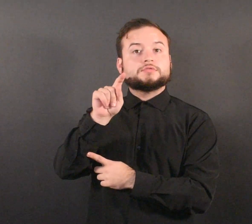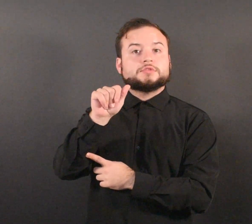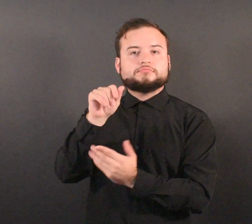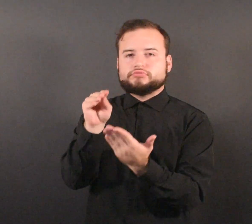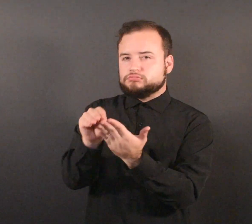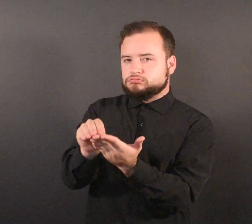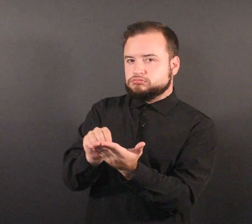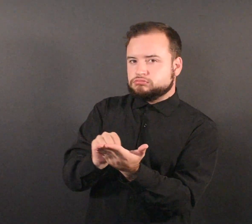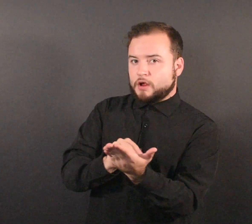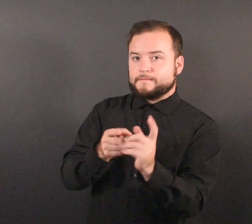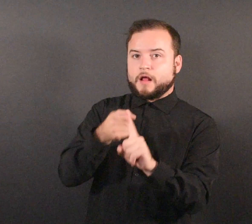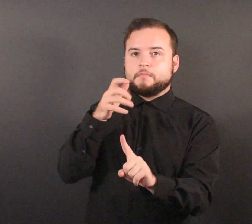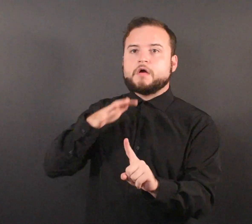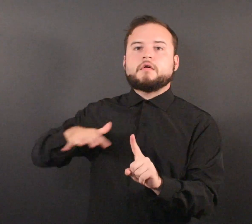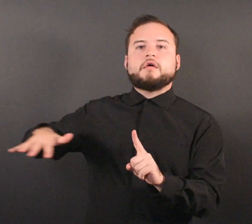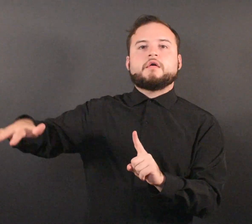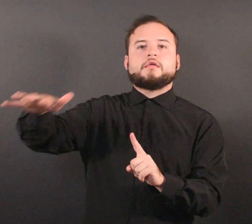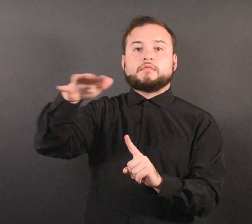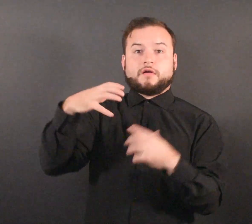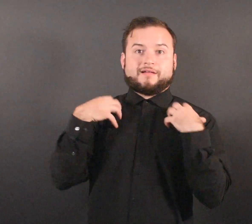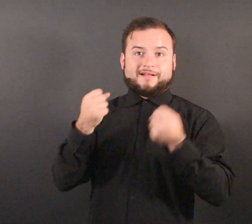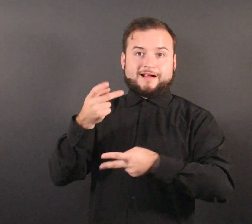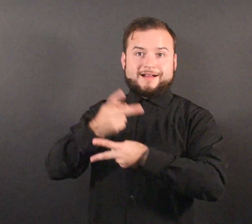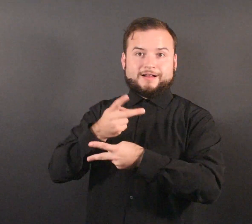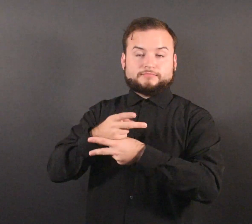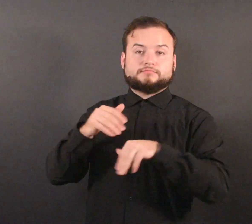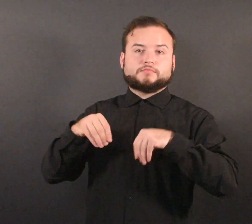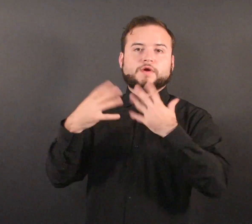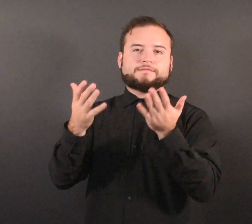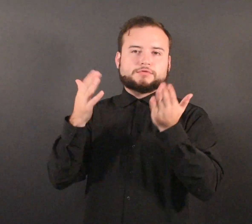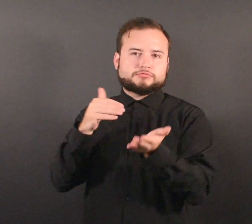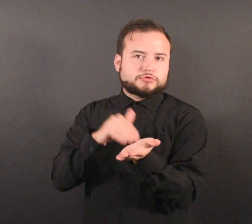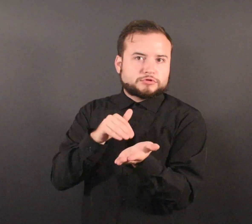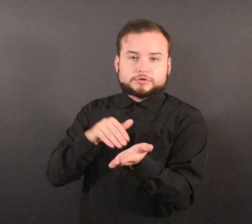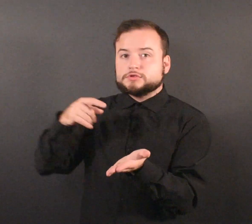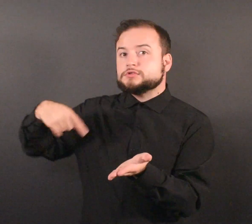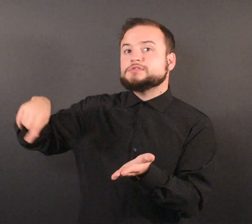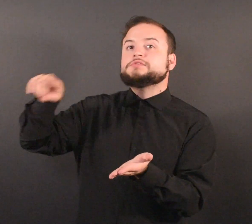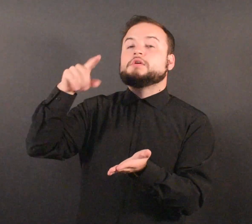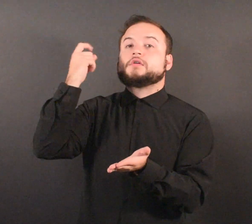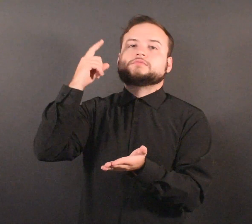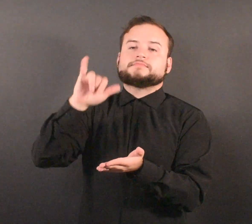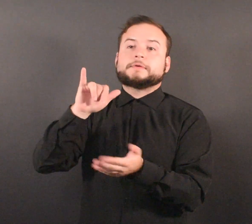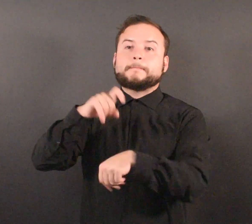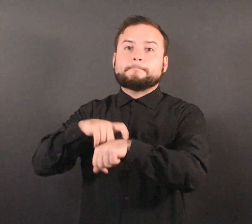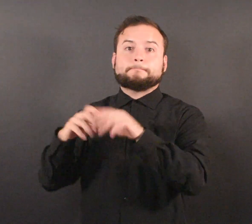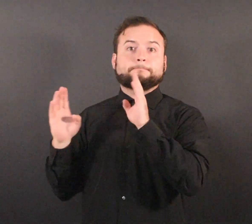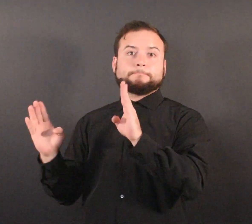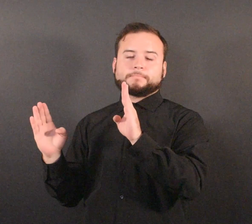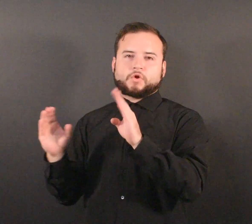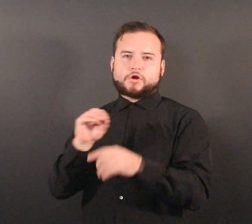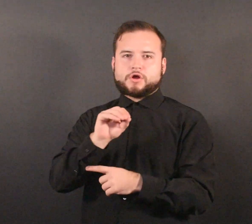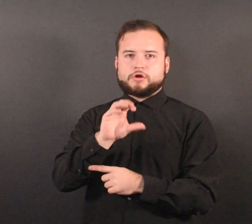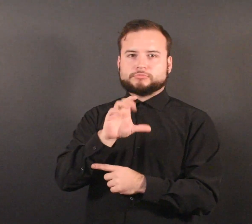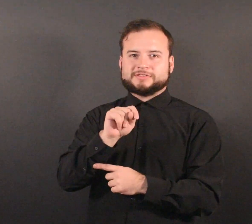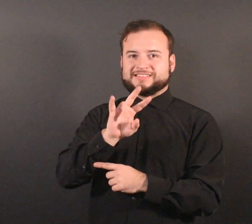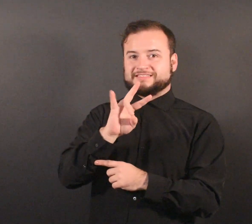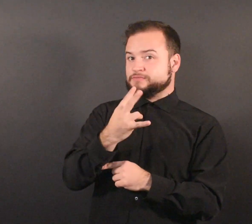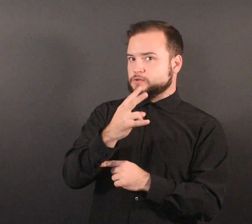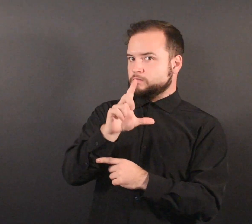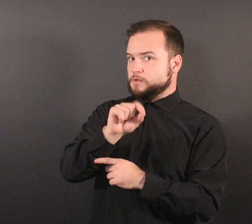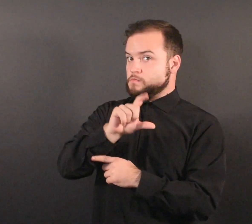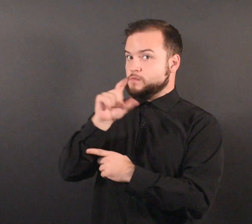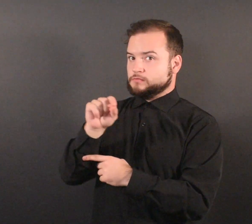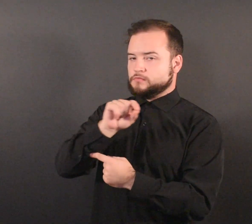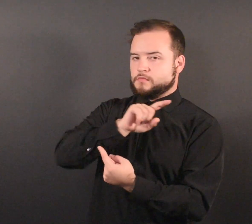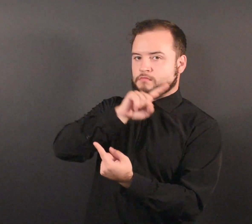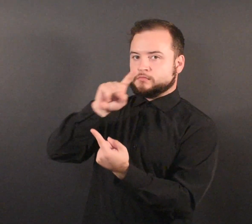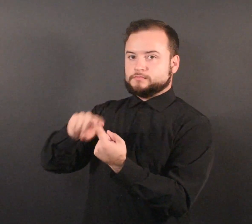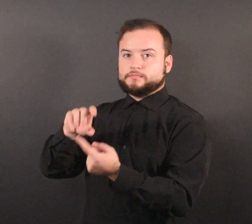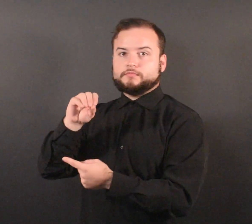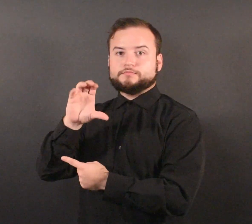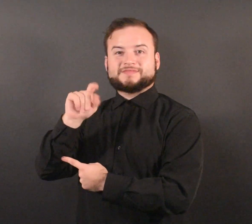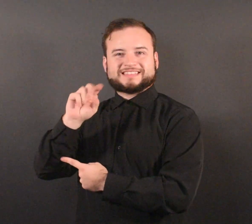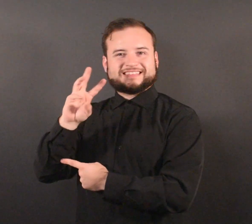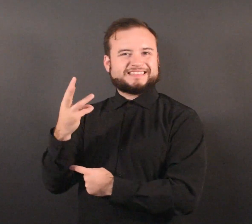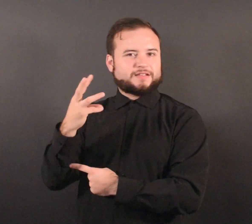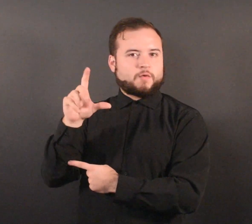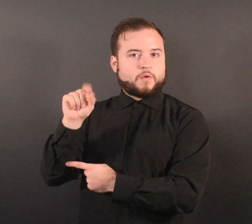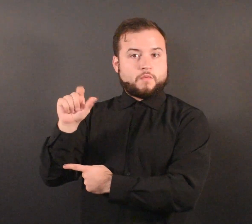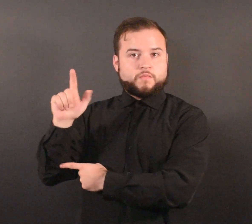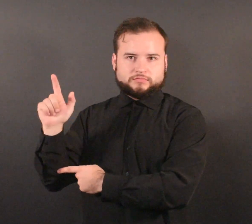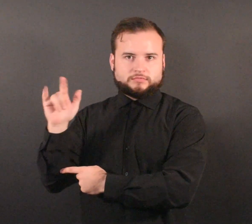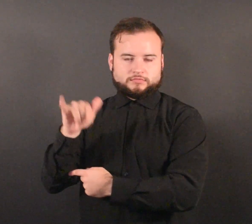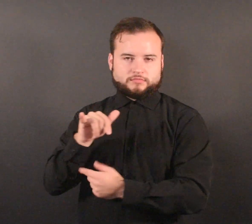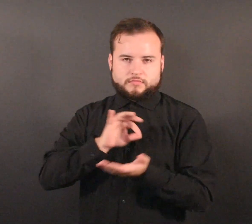from health care providers from October 7, 2020, to October 6, 2021.